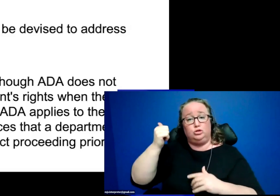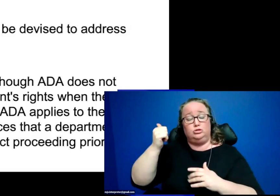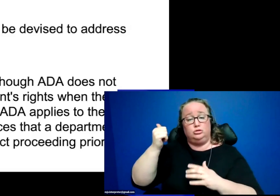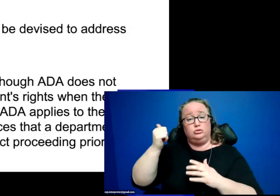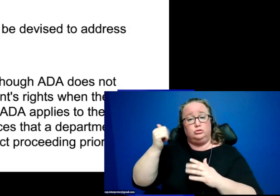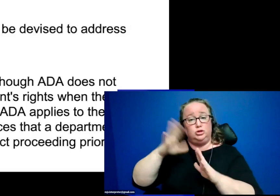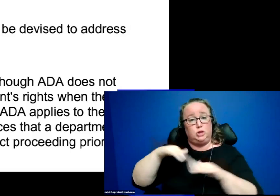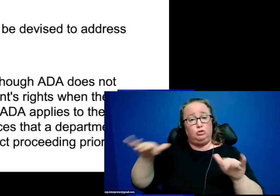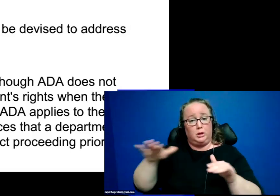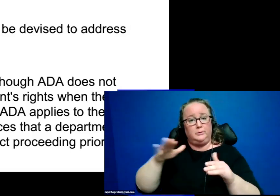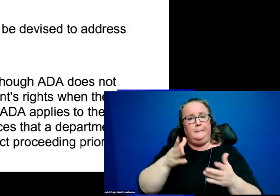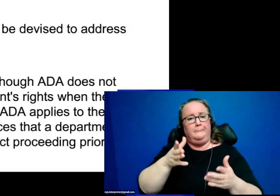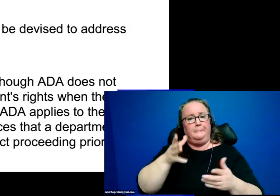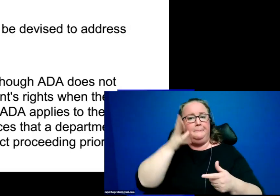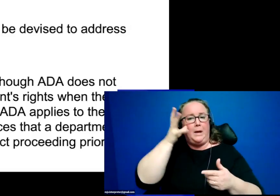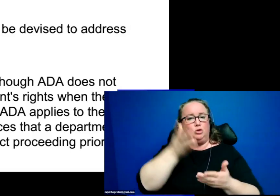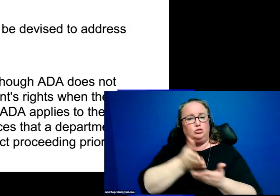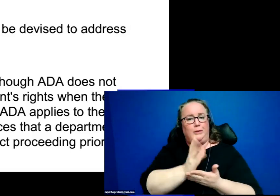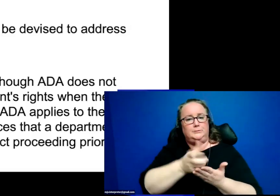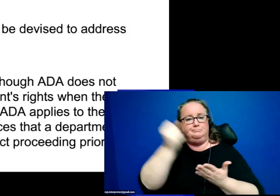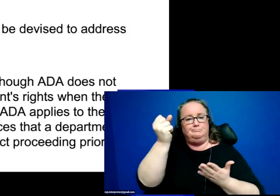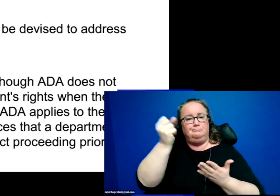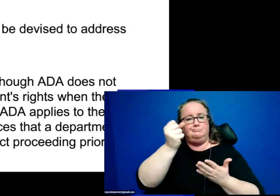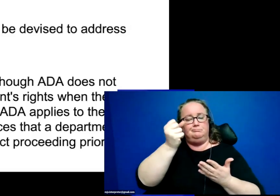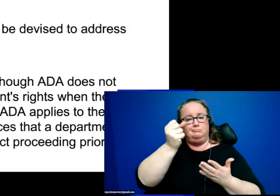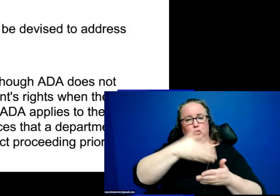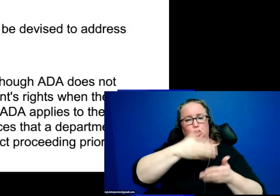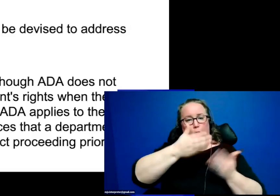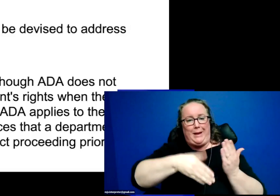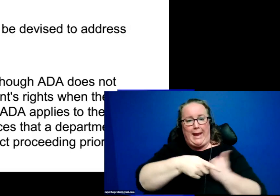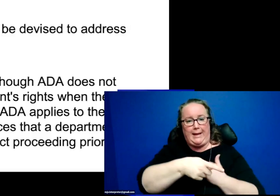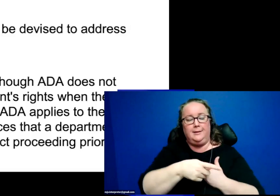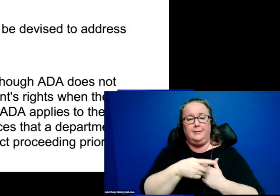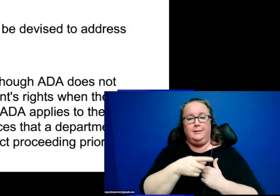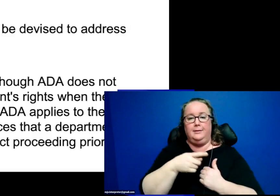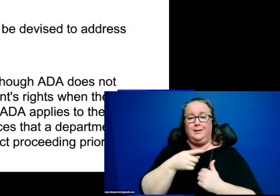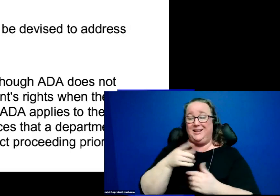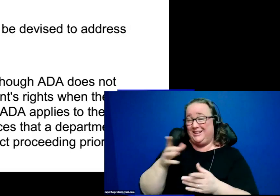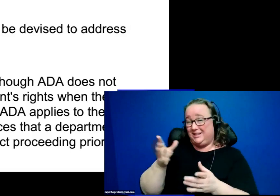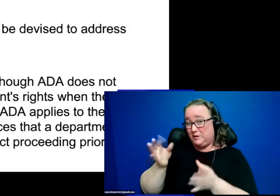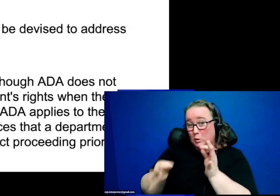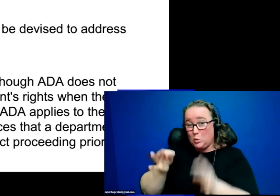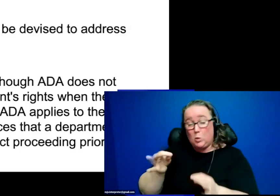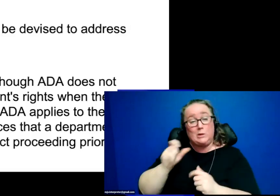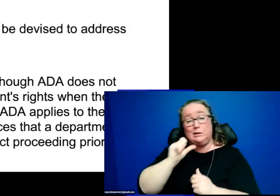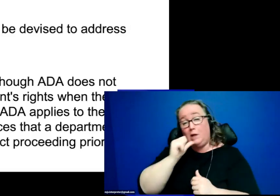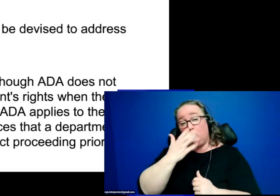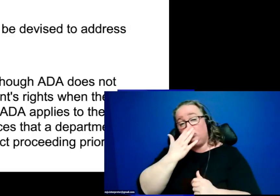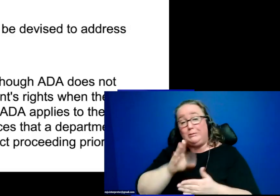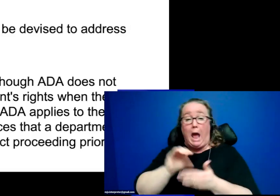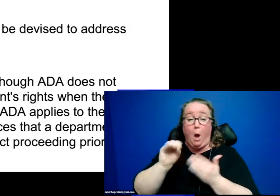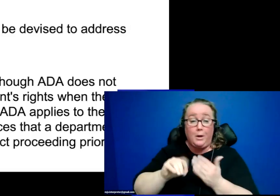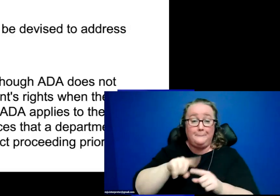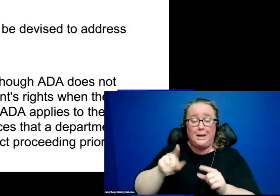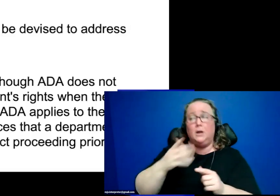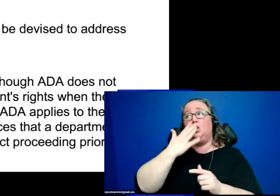And in this case, the trial court, It wasn't a great outcome, but it had good language. So what they said was that